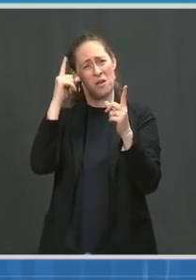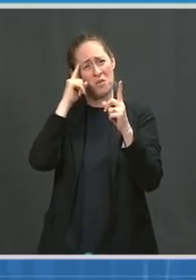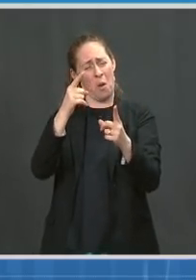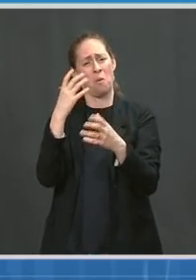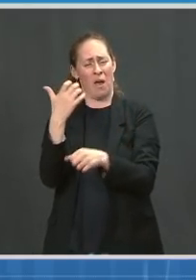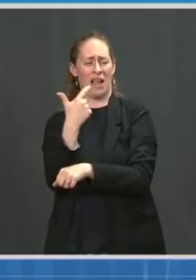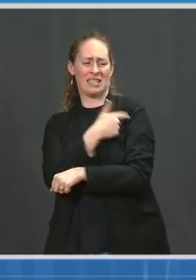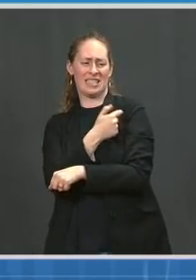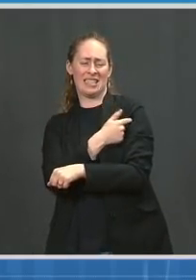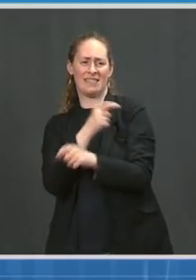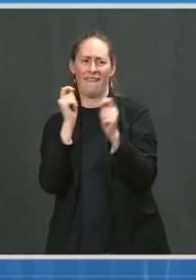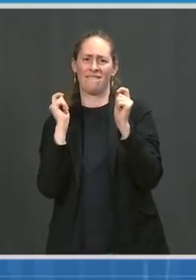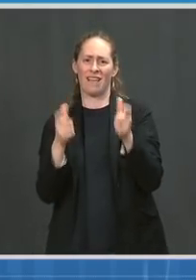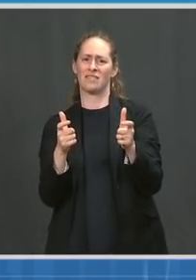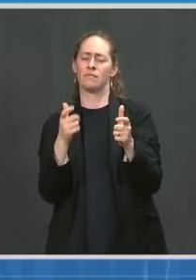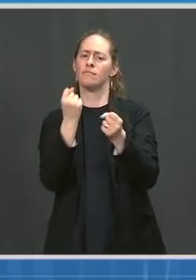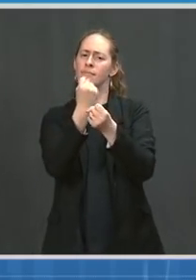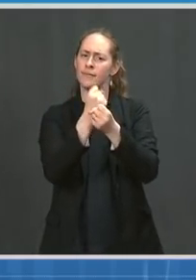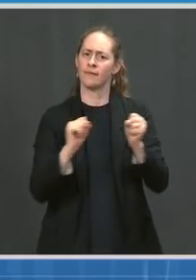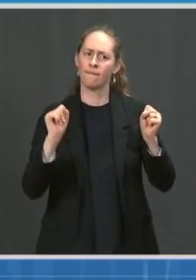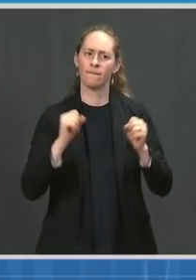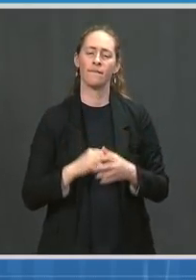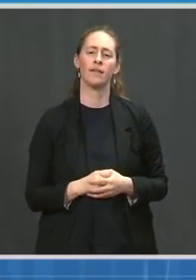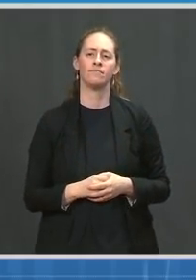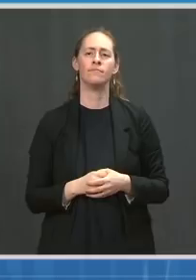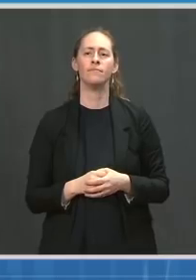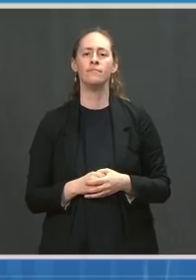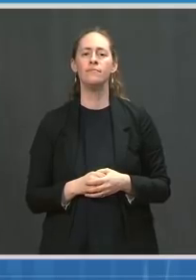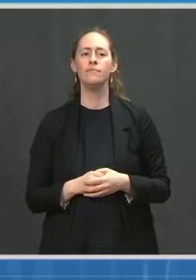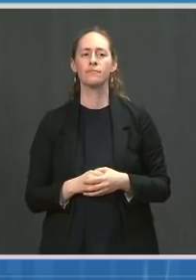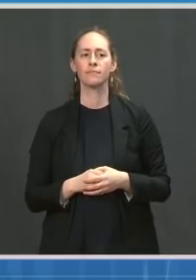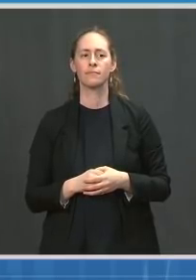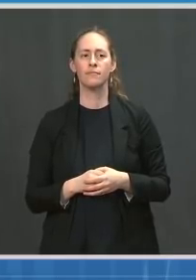Mr. Zients: Okay, next question. Moderator: Zeke Miller, AP.